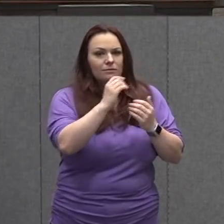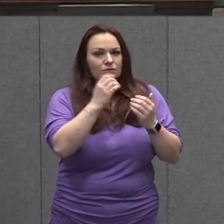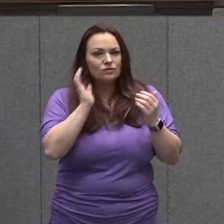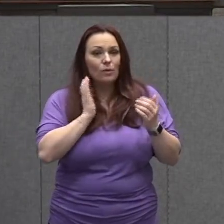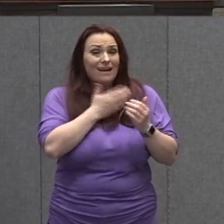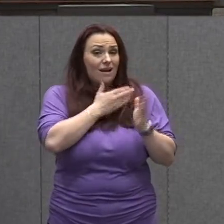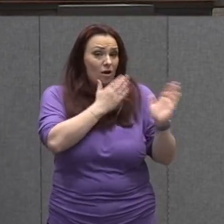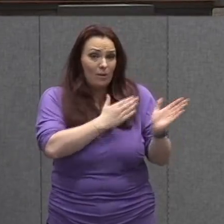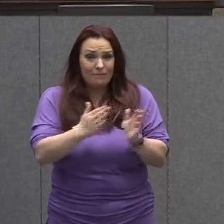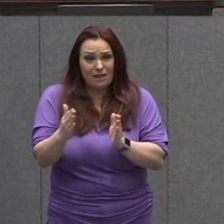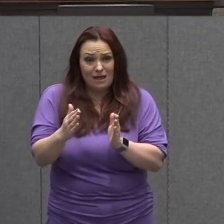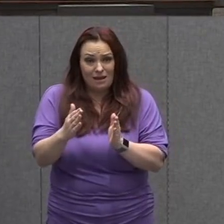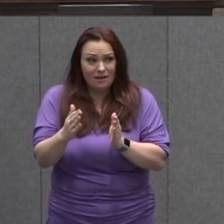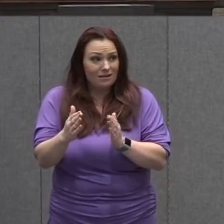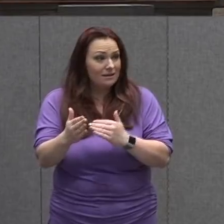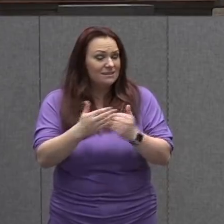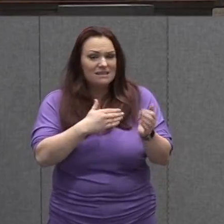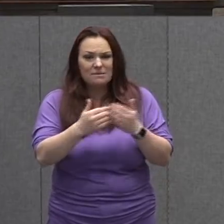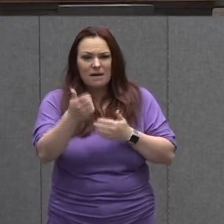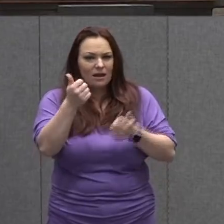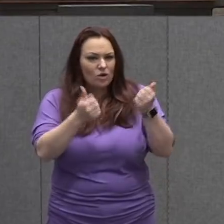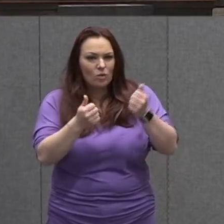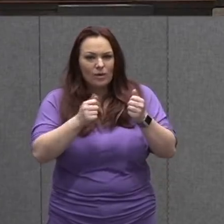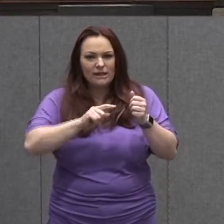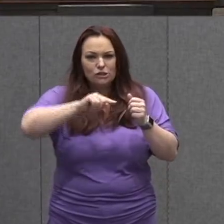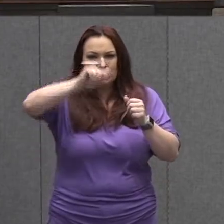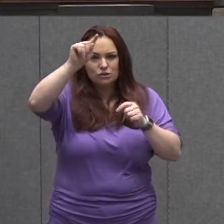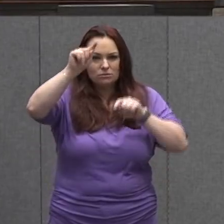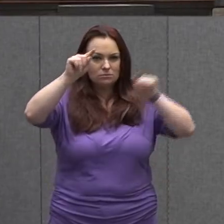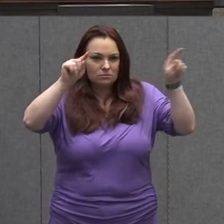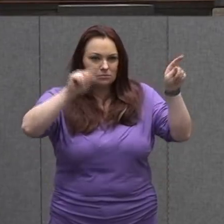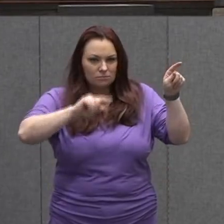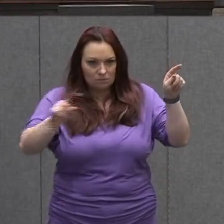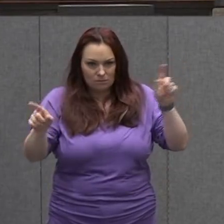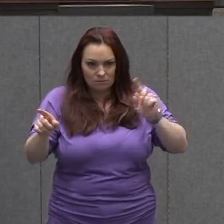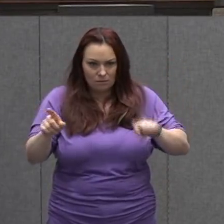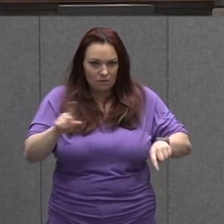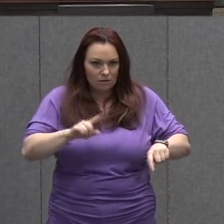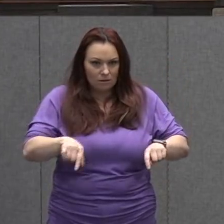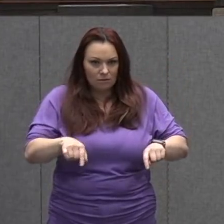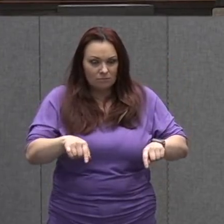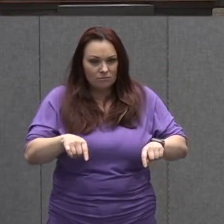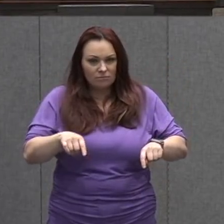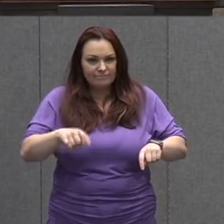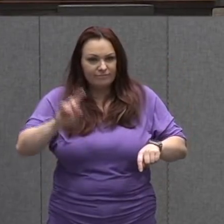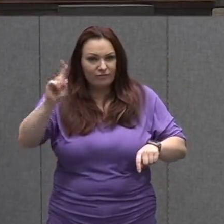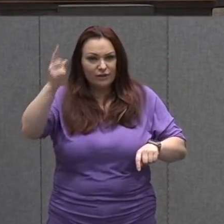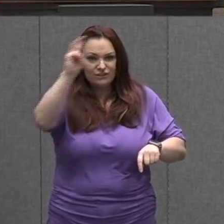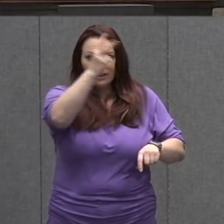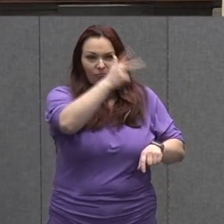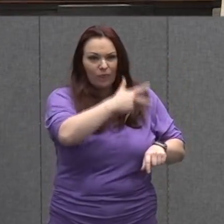it doesn't matter what order I put my thoughts in in these four bubbles.